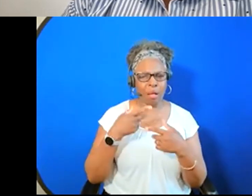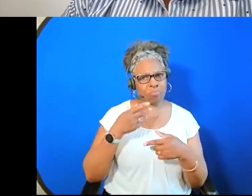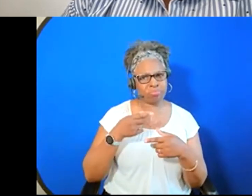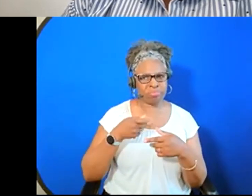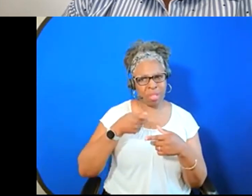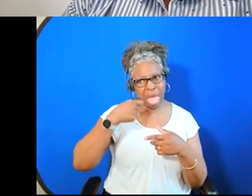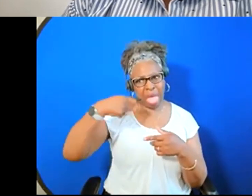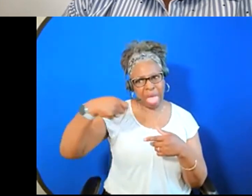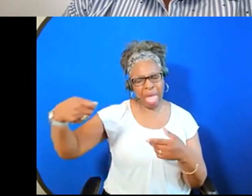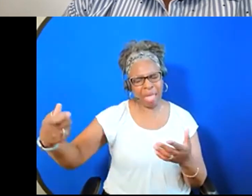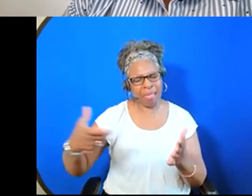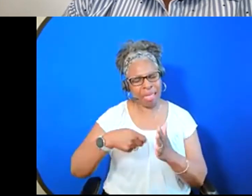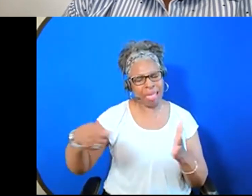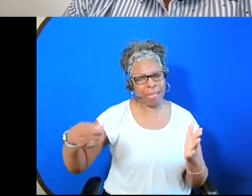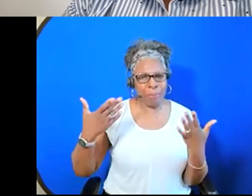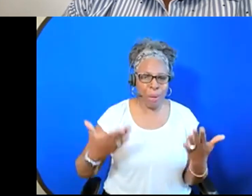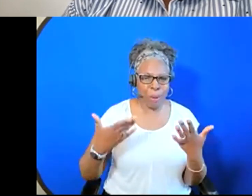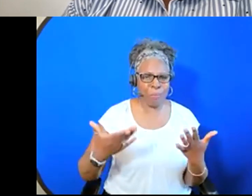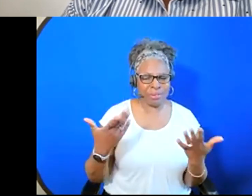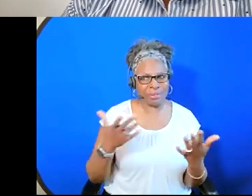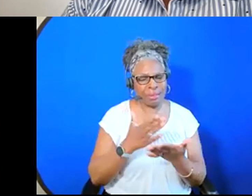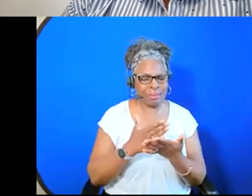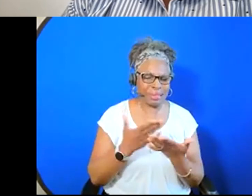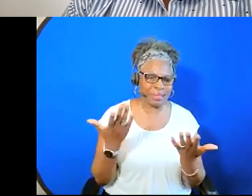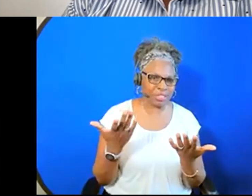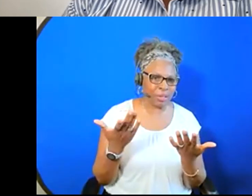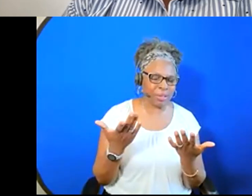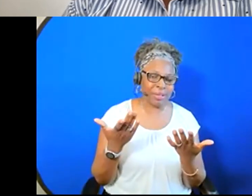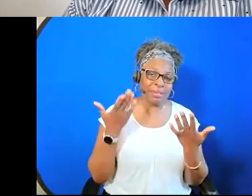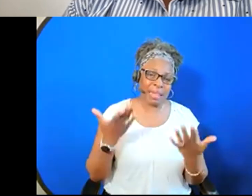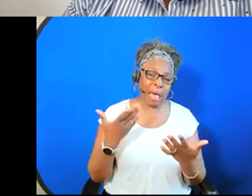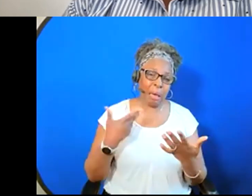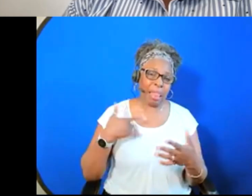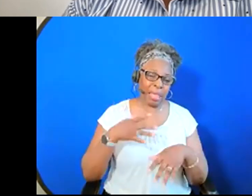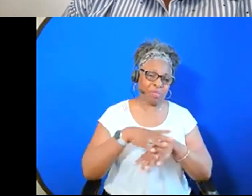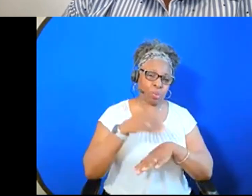I feel very fortunate now I live in Sweden as well. And it's become very stark to me the difference I suppose,